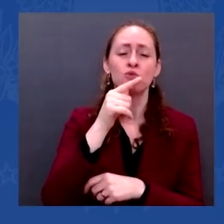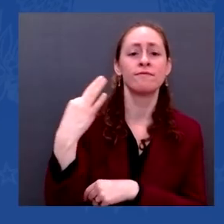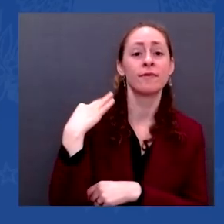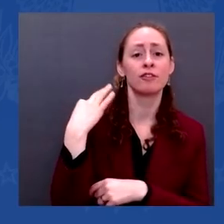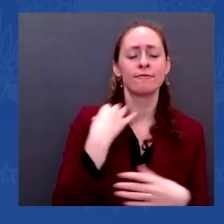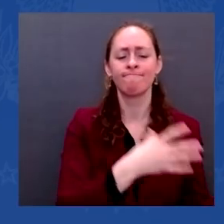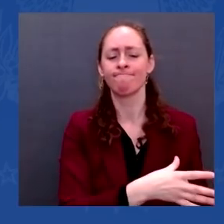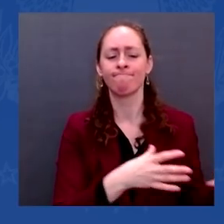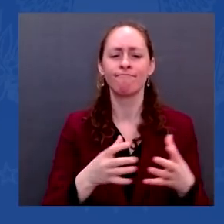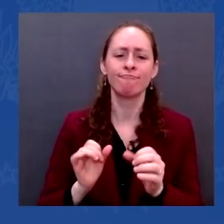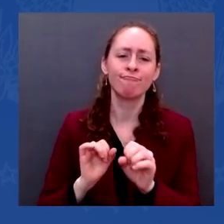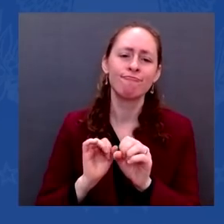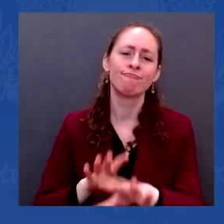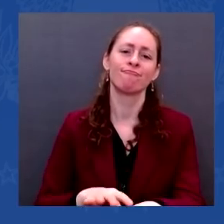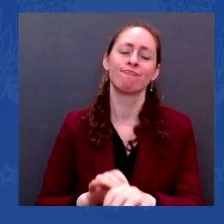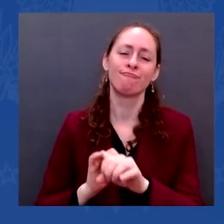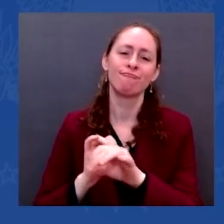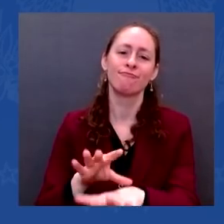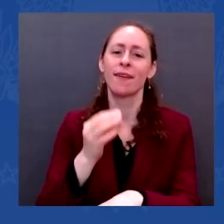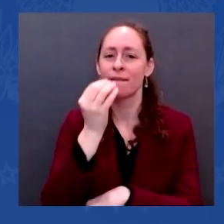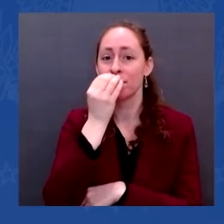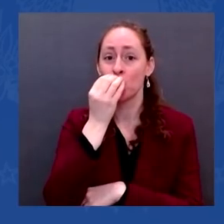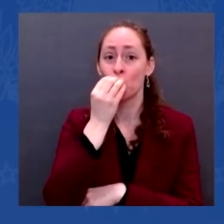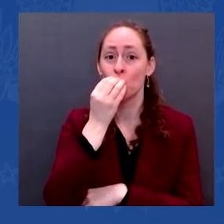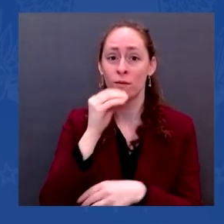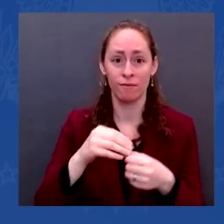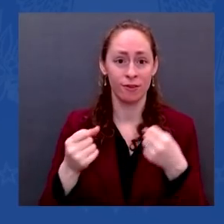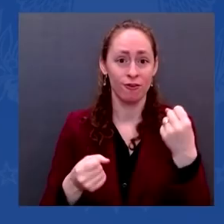and it described it to me in the middle of that empty trunk,